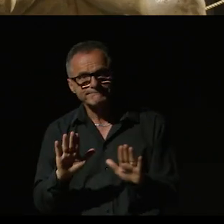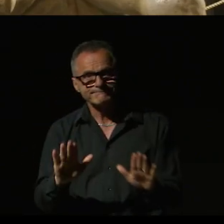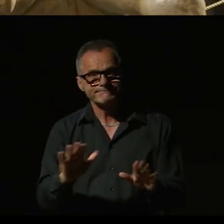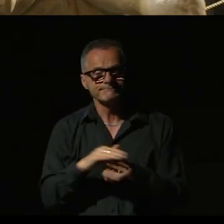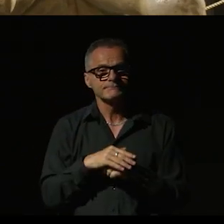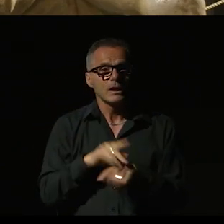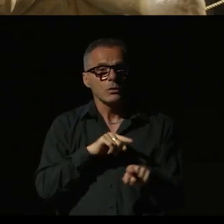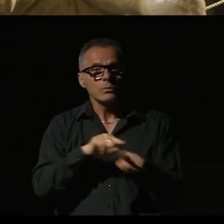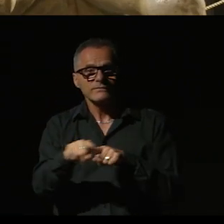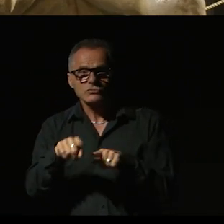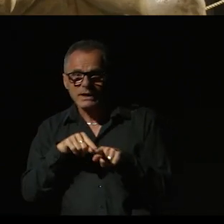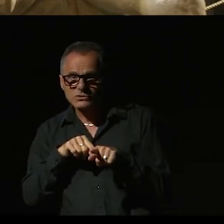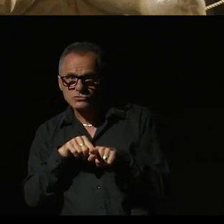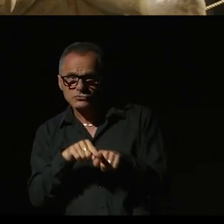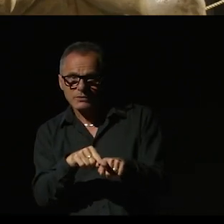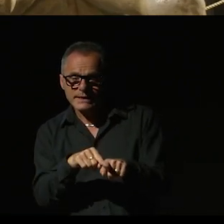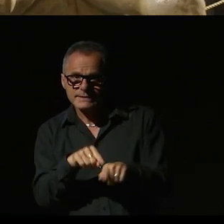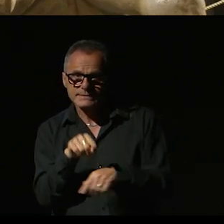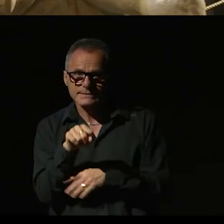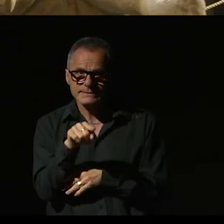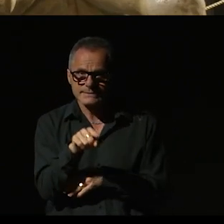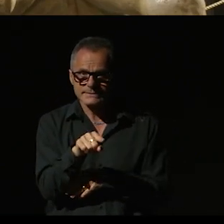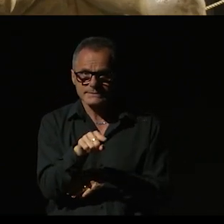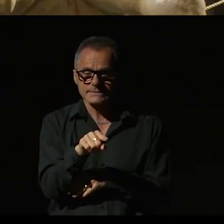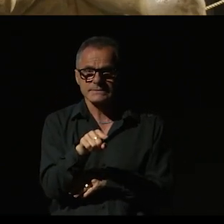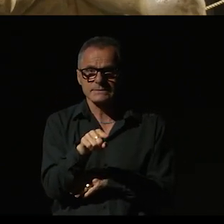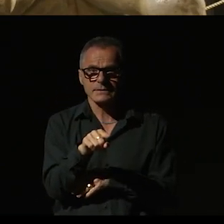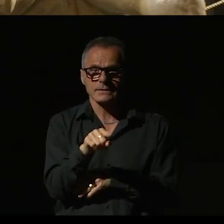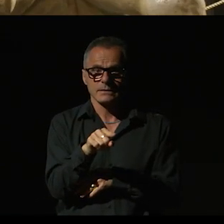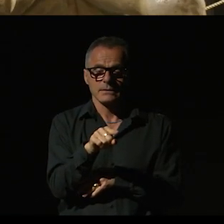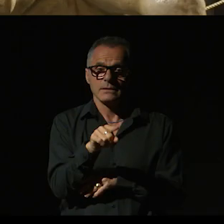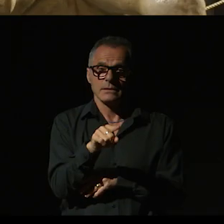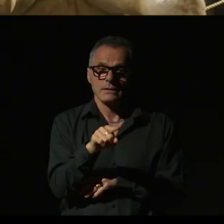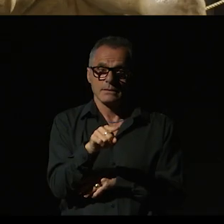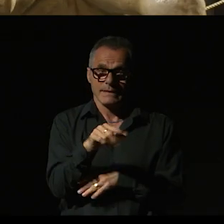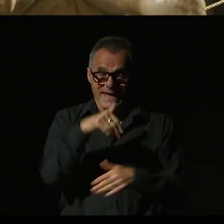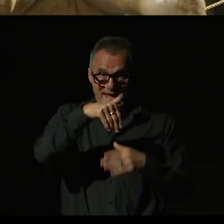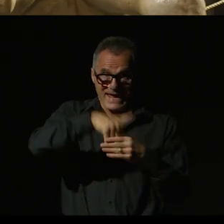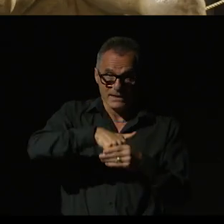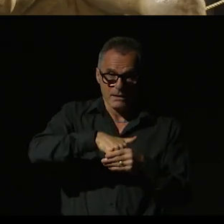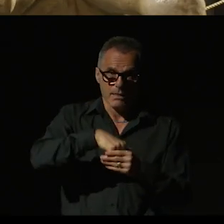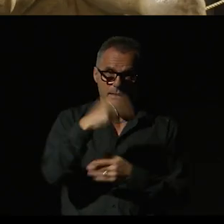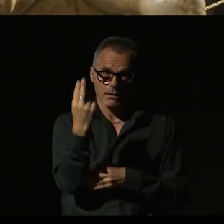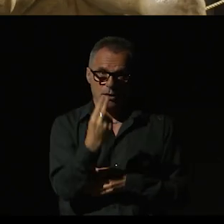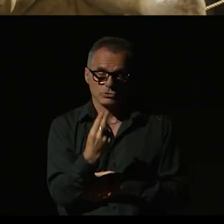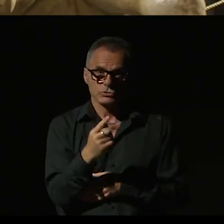in Agostino's design in in the Carracci cartoons may or may not be the 'Torso Belvedere,